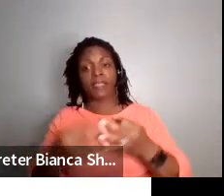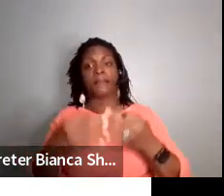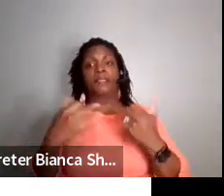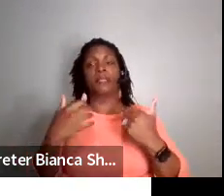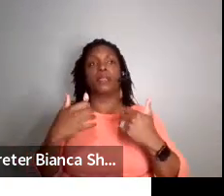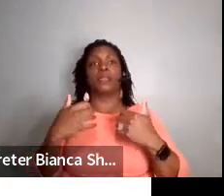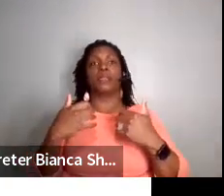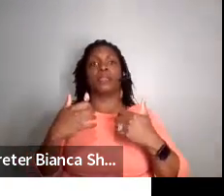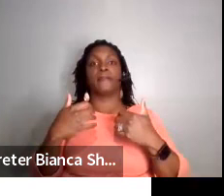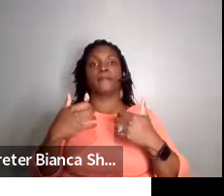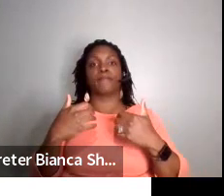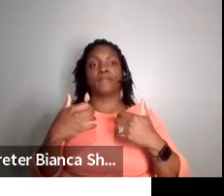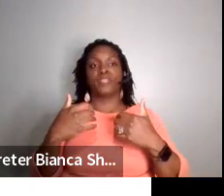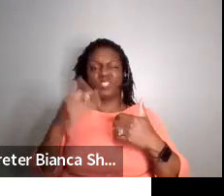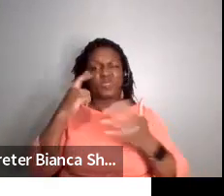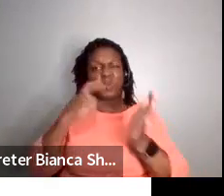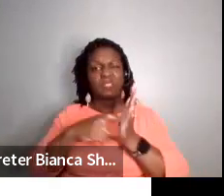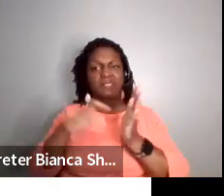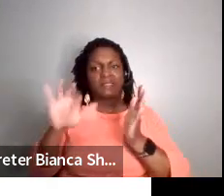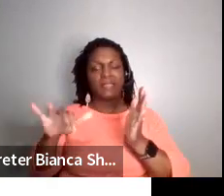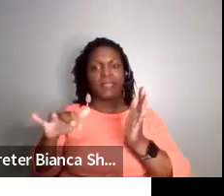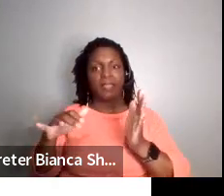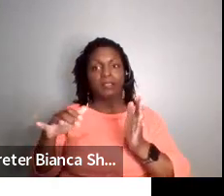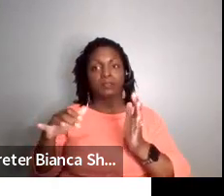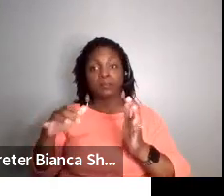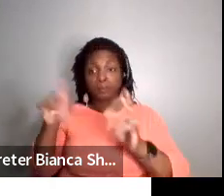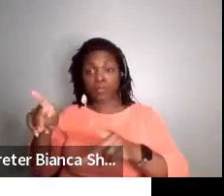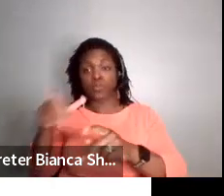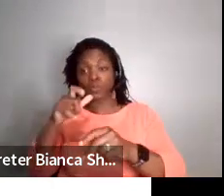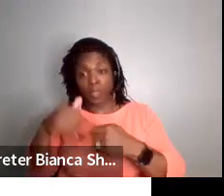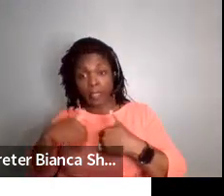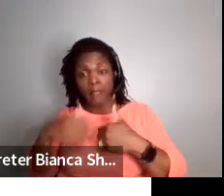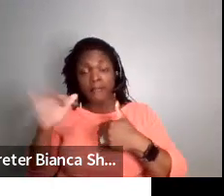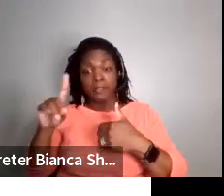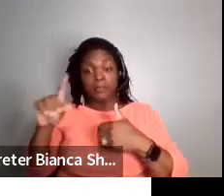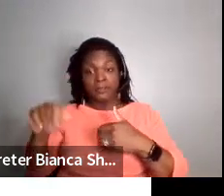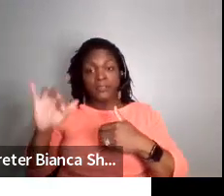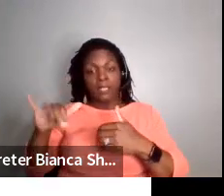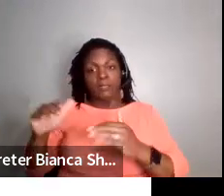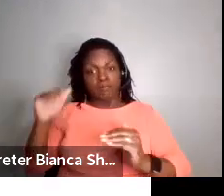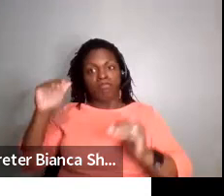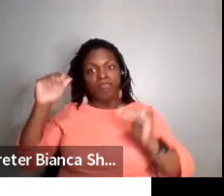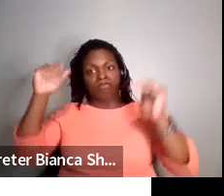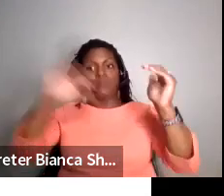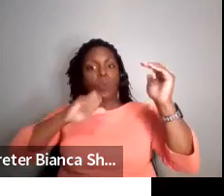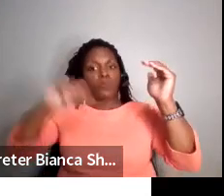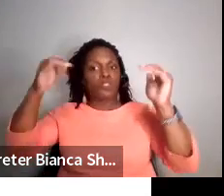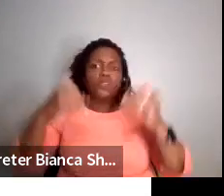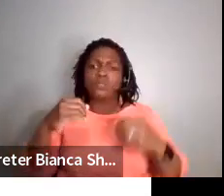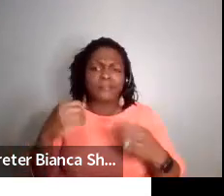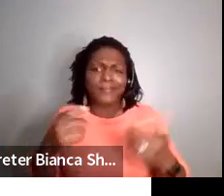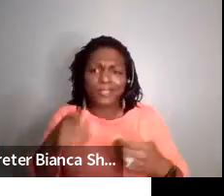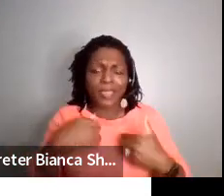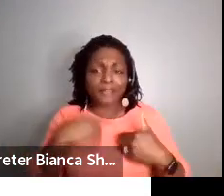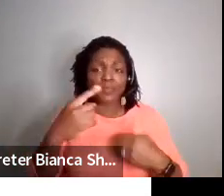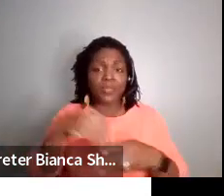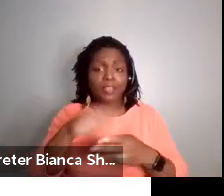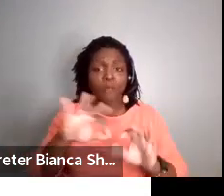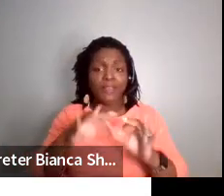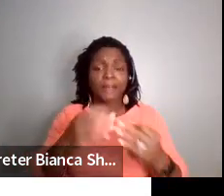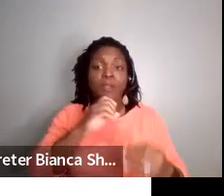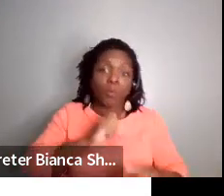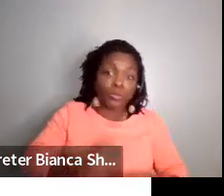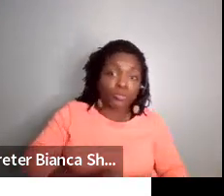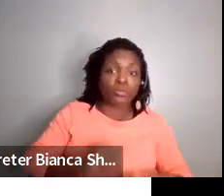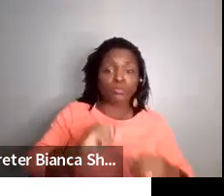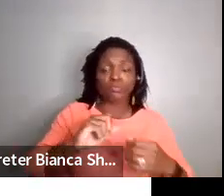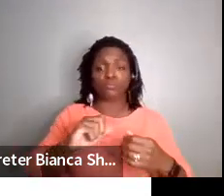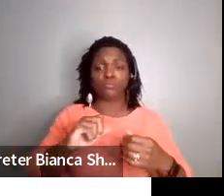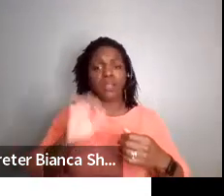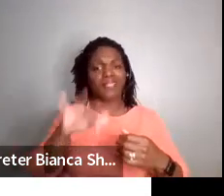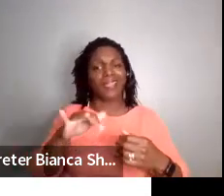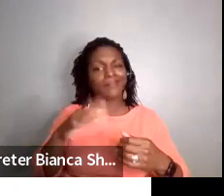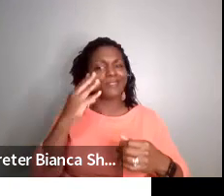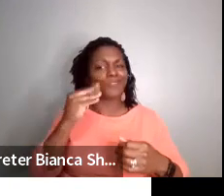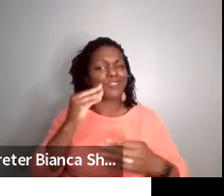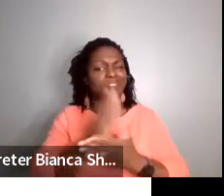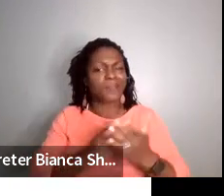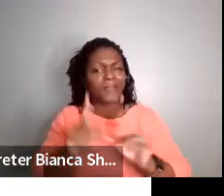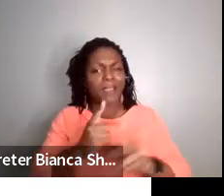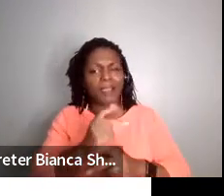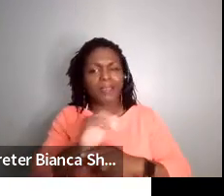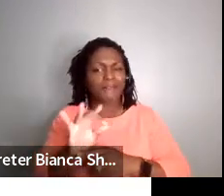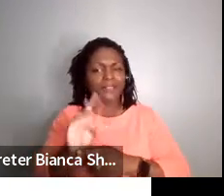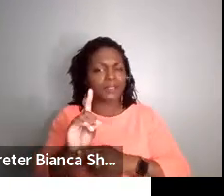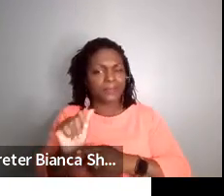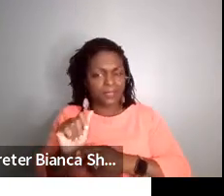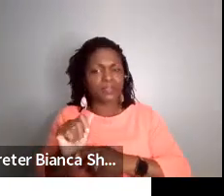They are experiencing more problems with their mobility. So so within your family you get used to someone having some kind of a disability life experiences, you know.